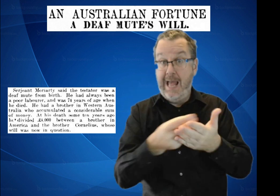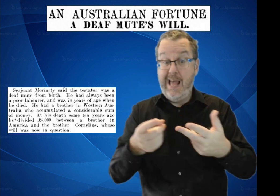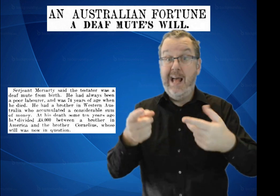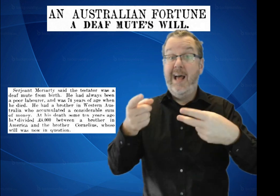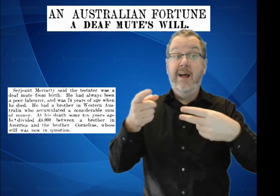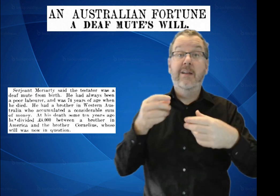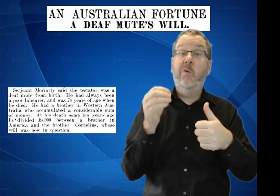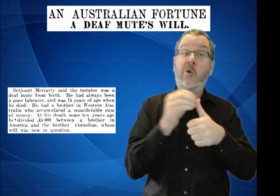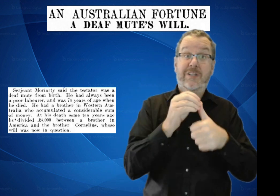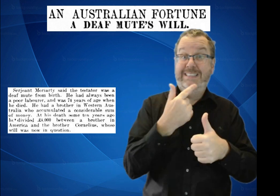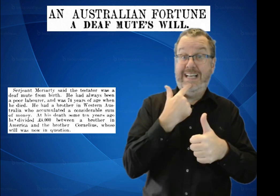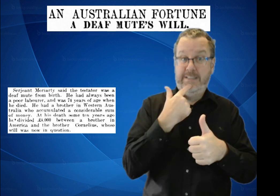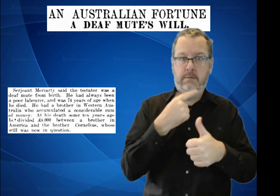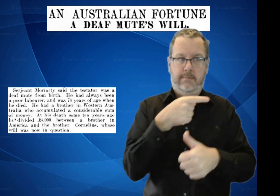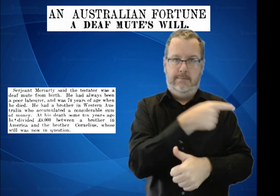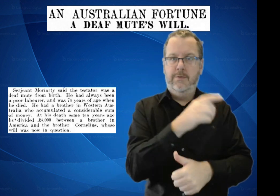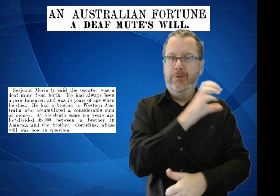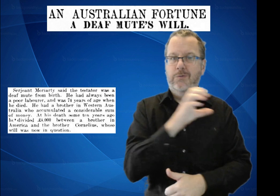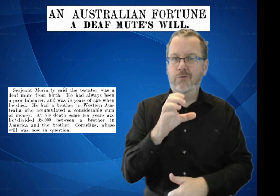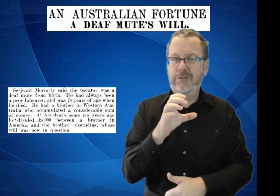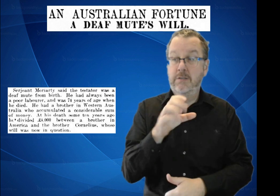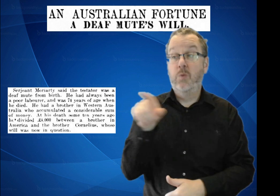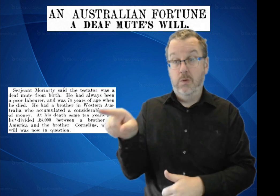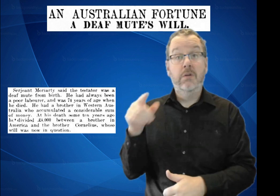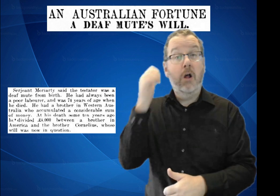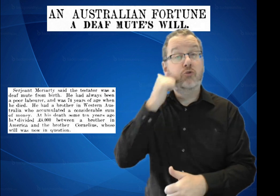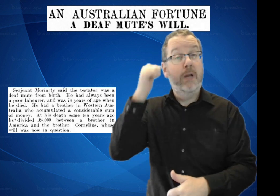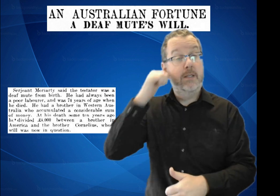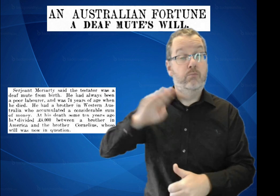a total of £4,000 between them.